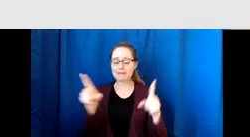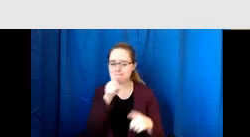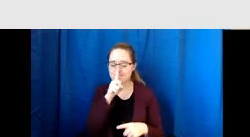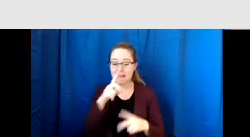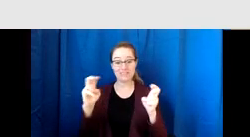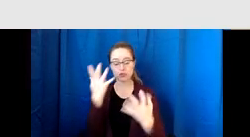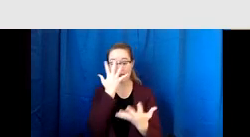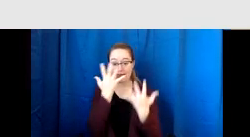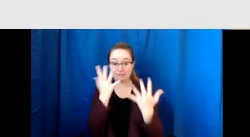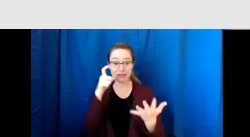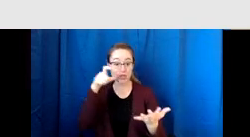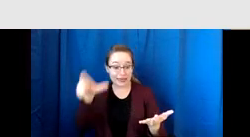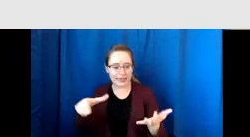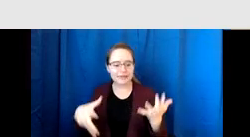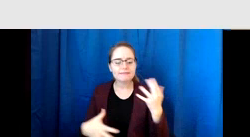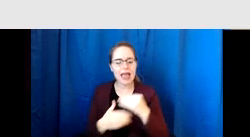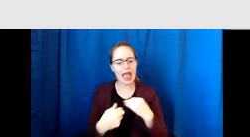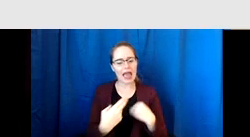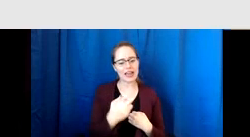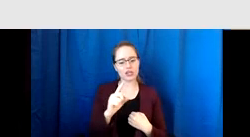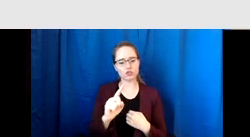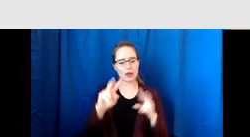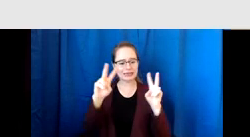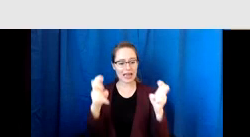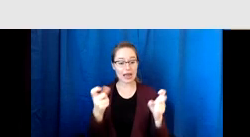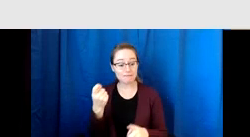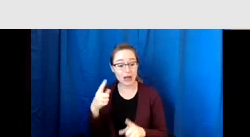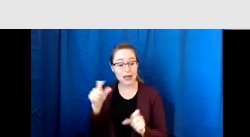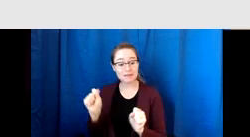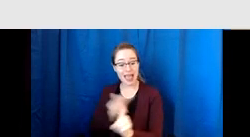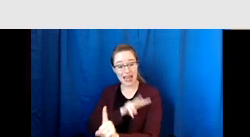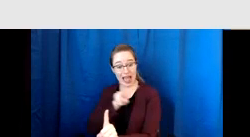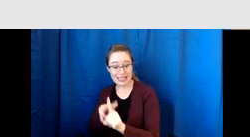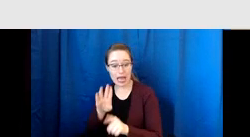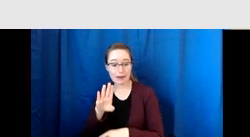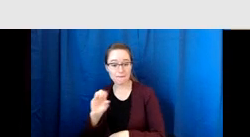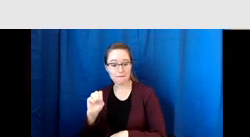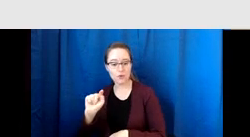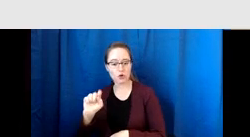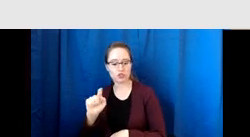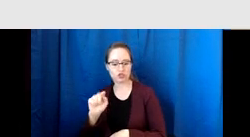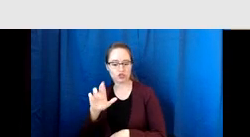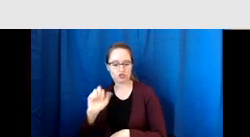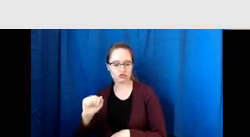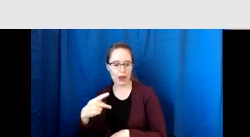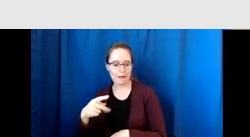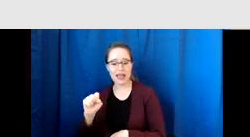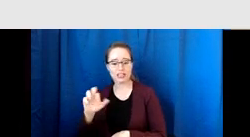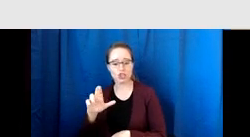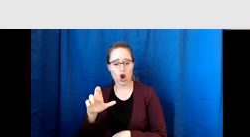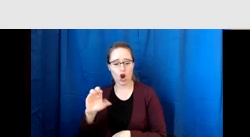is to add the h1 title but assign it Bootstrap sr-only class for screen reader only.